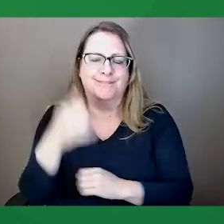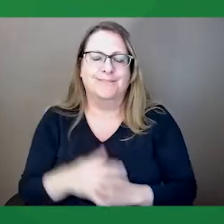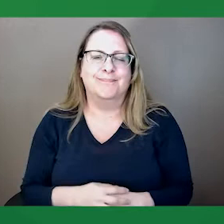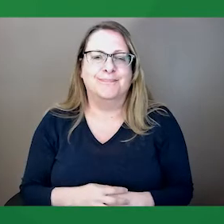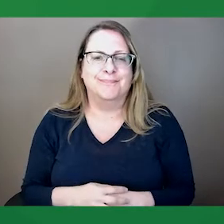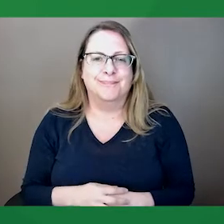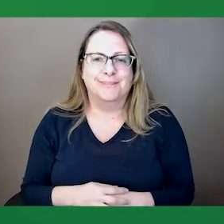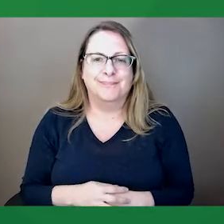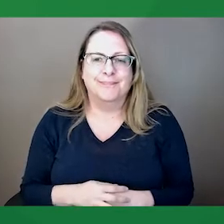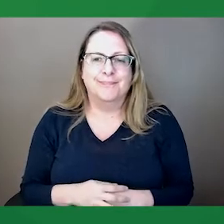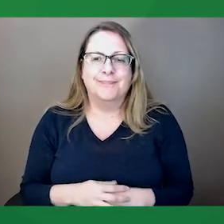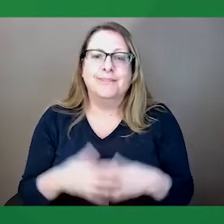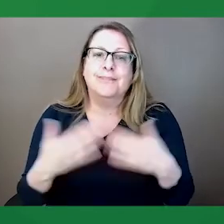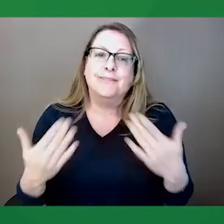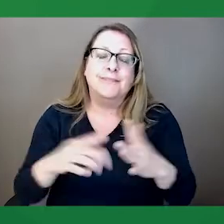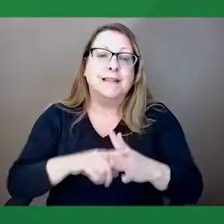so that you guys can understand me better.